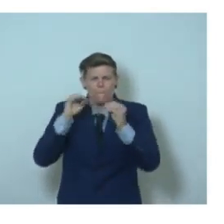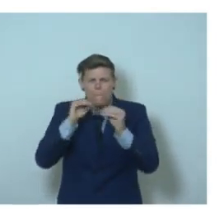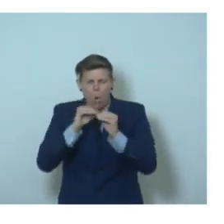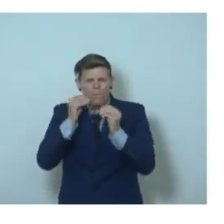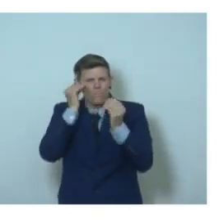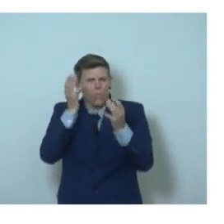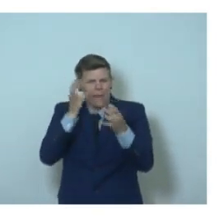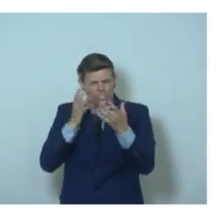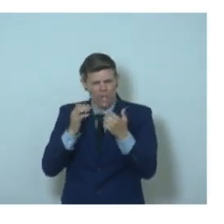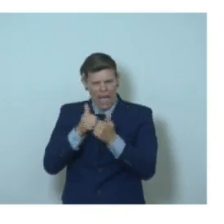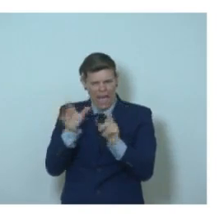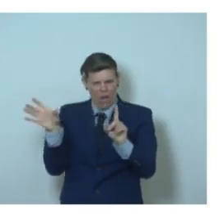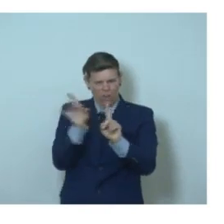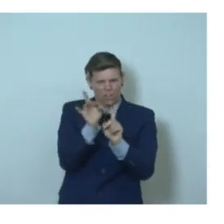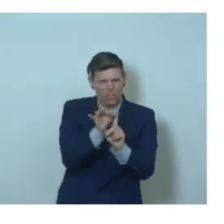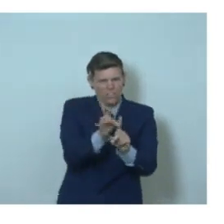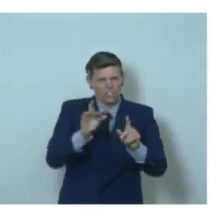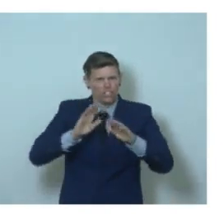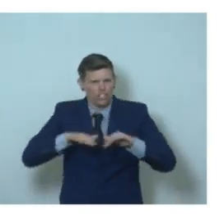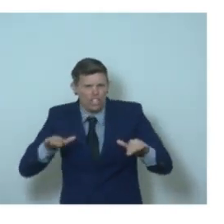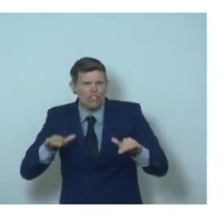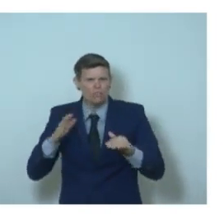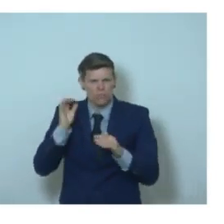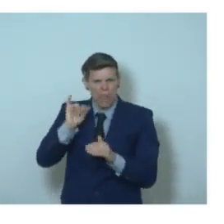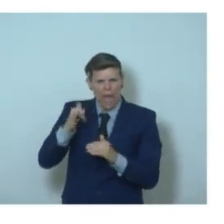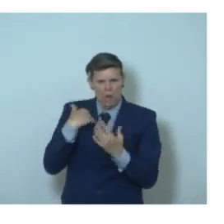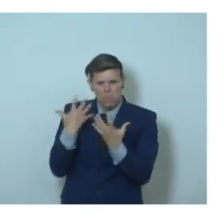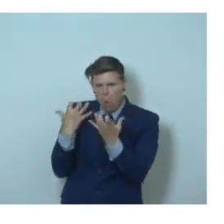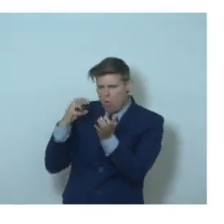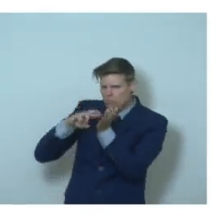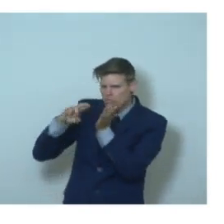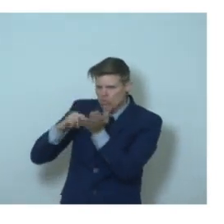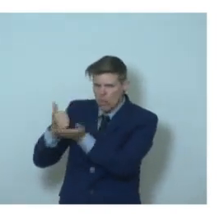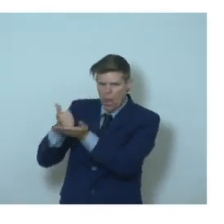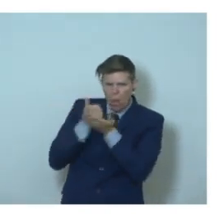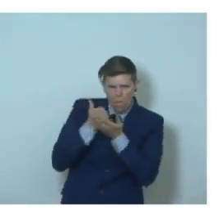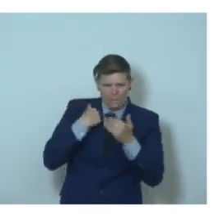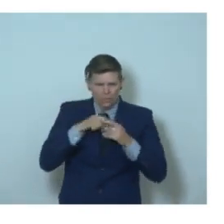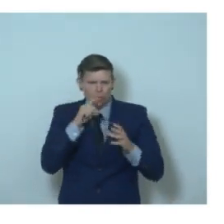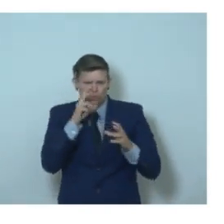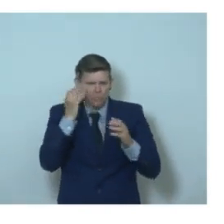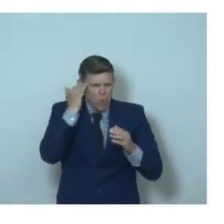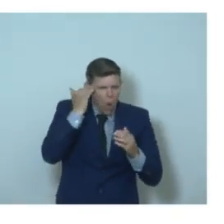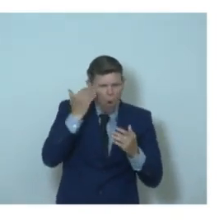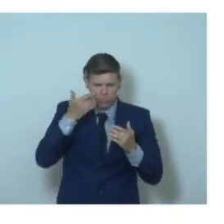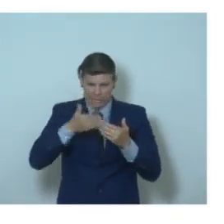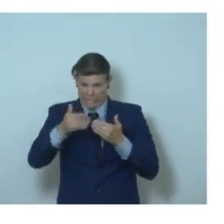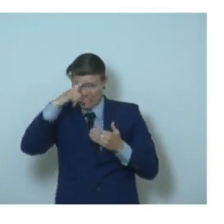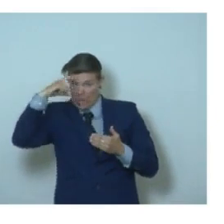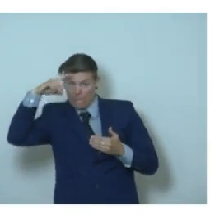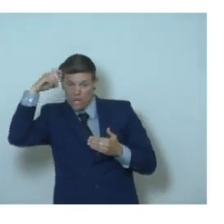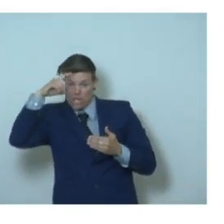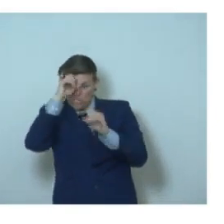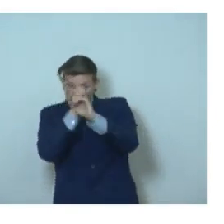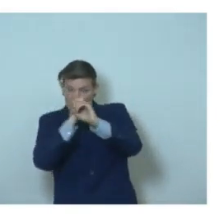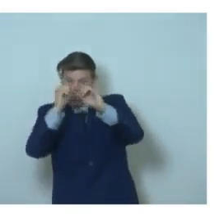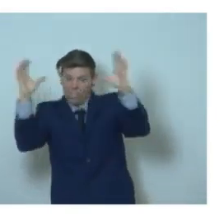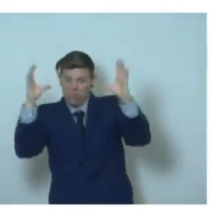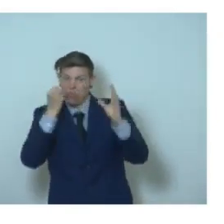WE’RE STILL REALLY EAGER TO GET MORE DATA ON DISEASE TRANSMISSION IN CHILDREN, OBVIOUSLY THAT HAS BIG IMPLICATIONS.